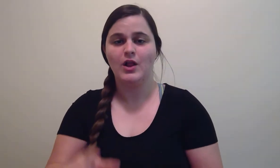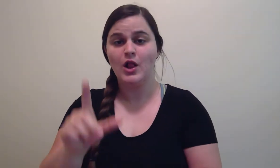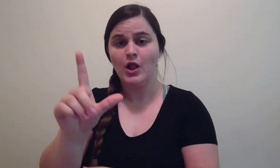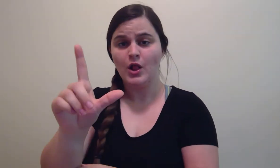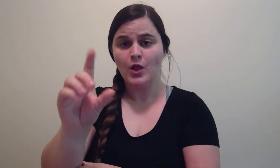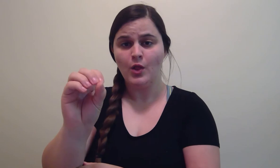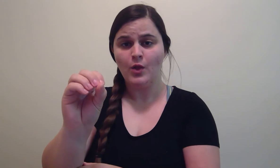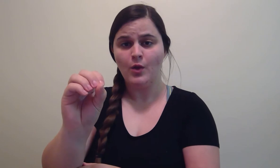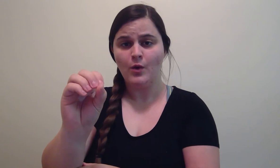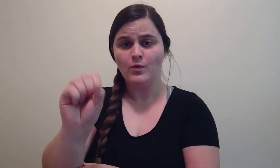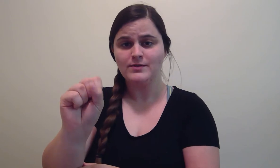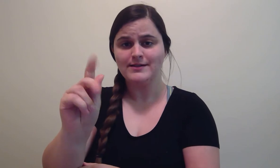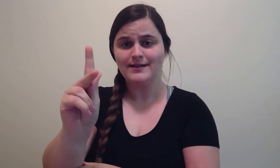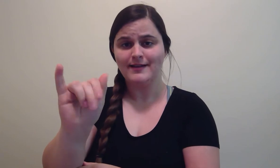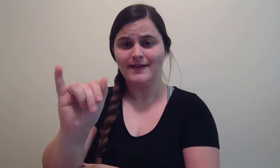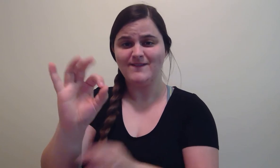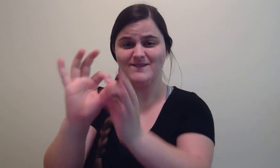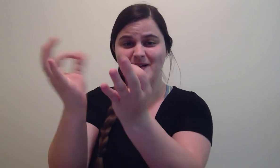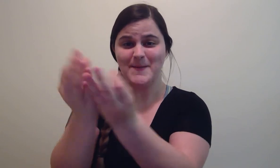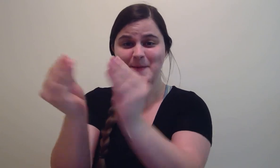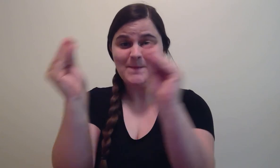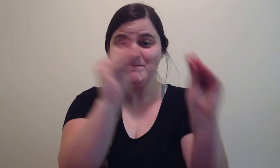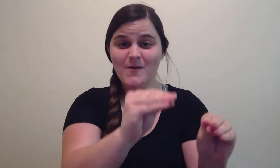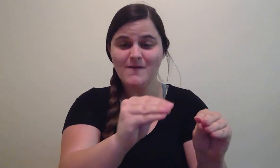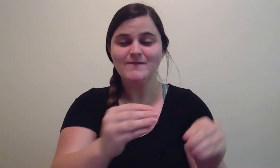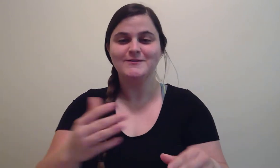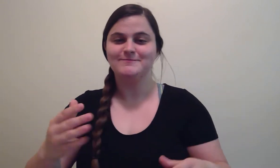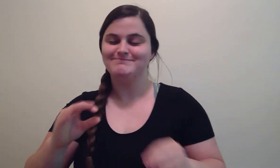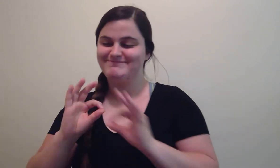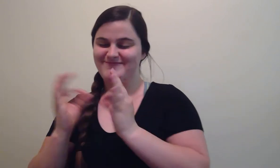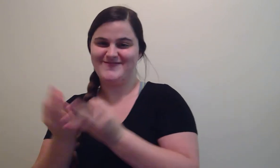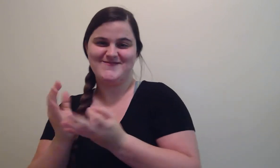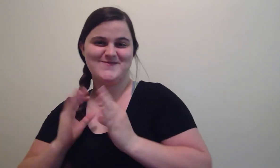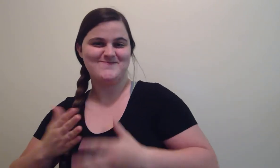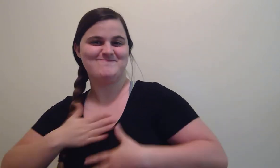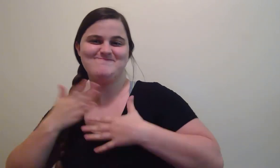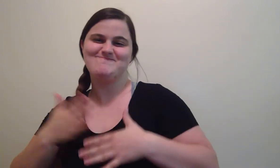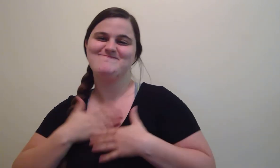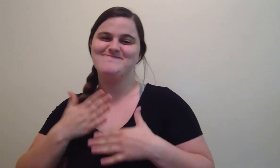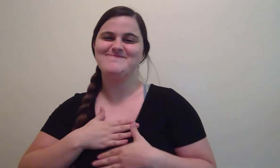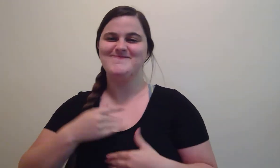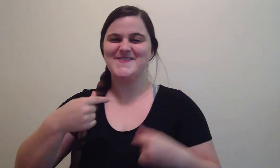When the Loskis' moving van finally arrived, everyone in my family was happy.